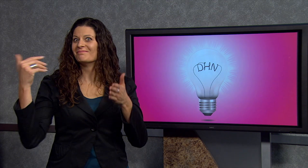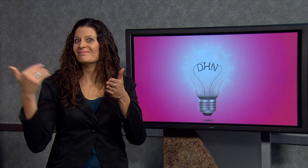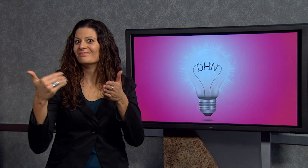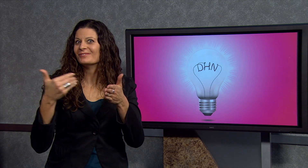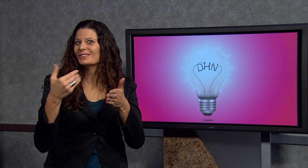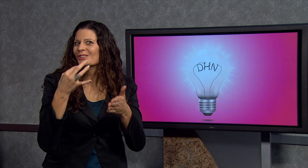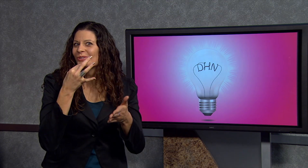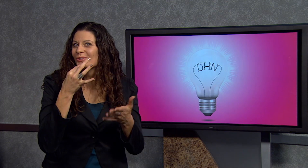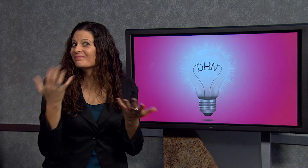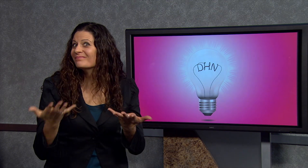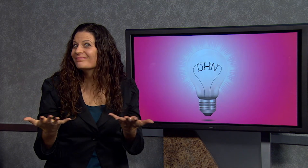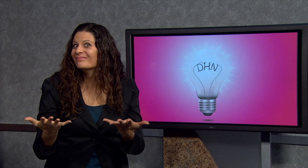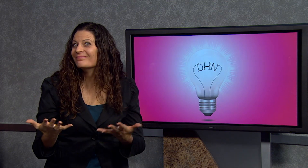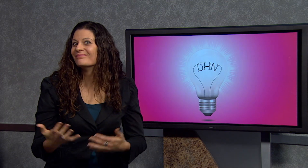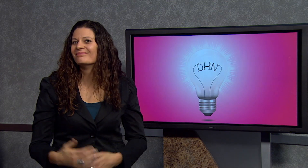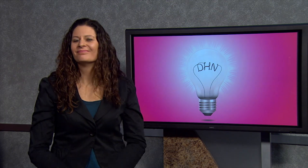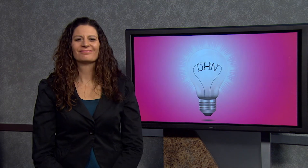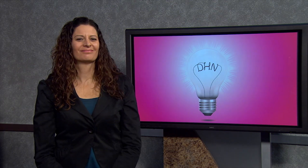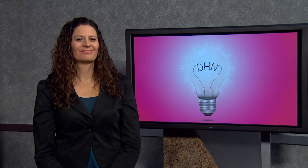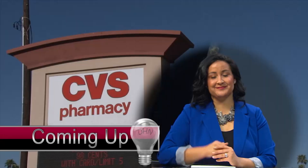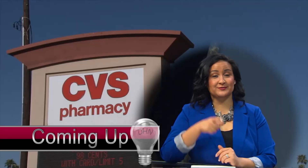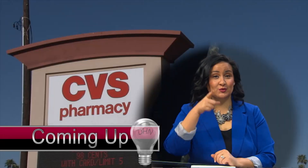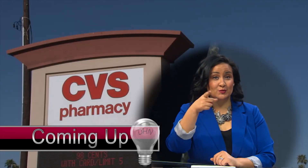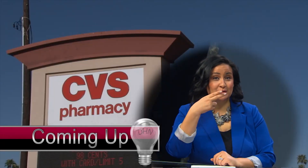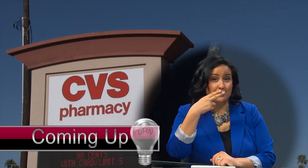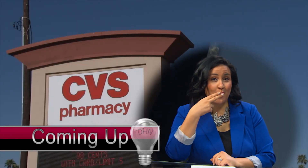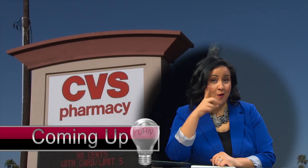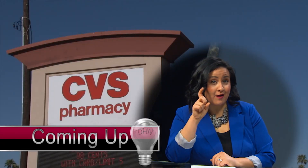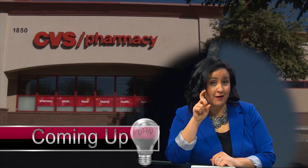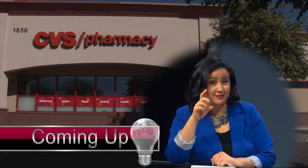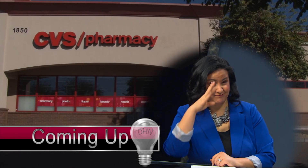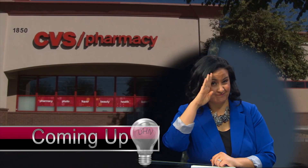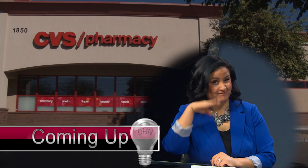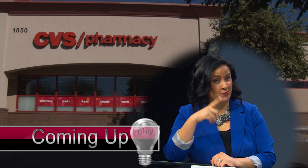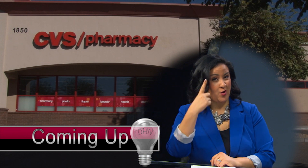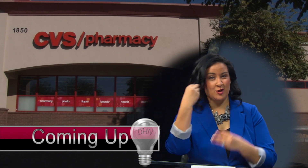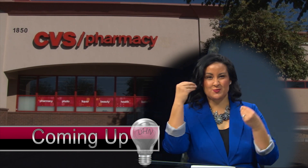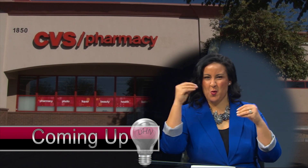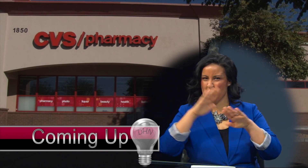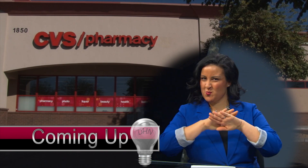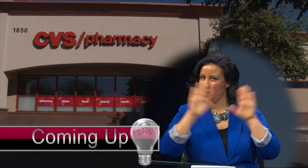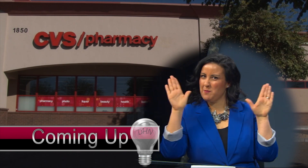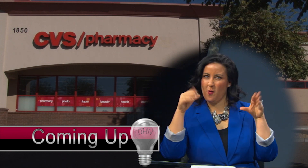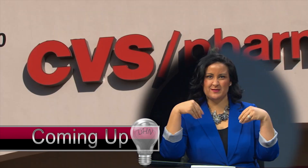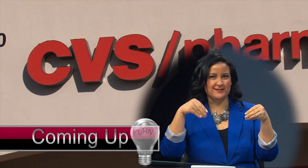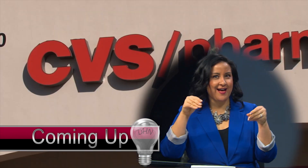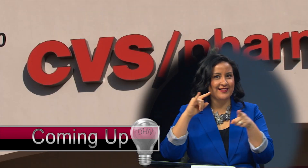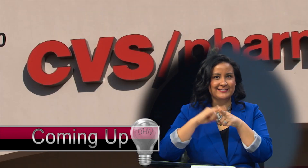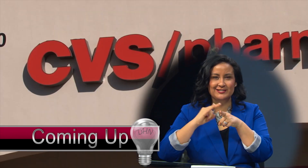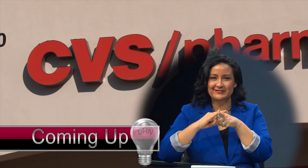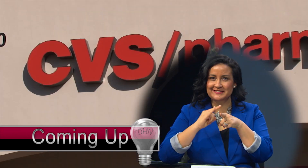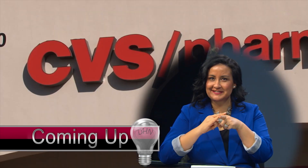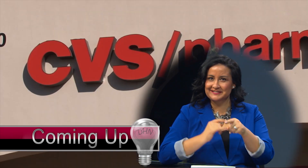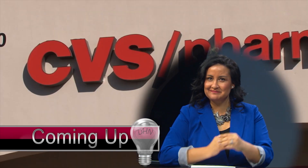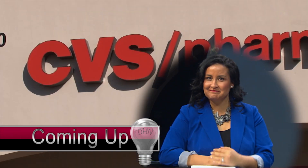COMING UP ON DHN... DO YOU SMOKE? FIND OUT WHAT STORE WILL NO LONGER SELL TOBACCO PRODUCTS.